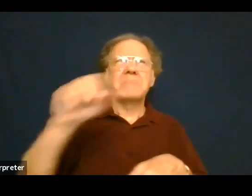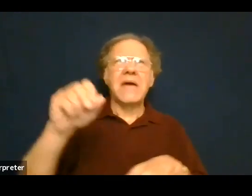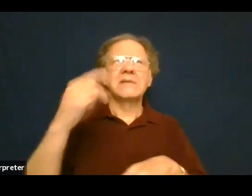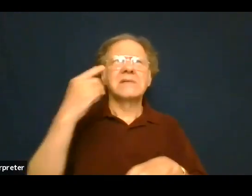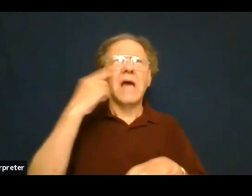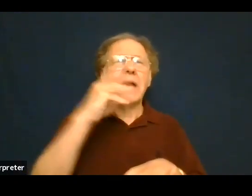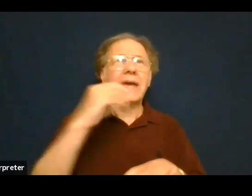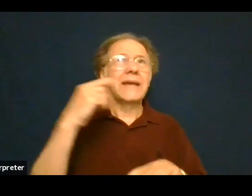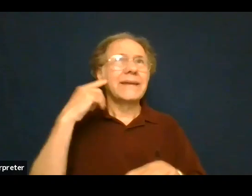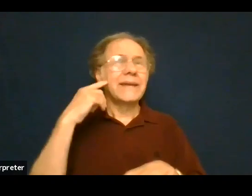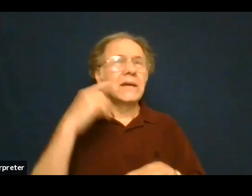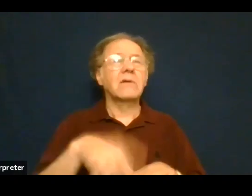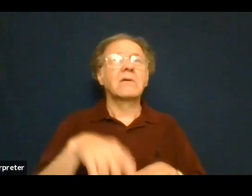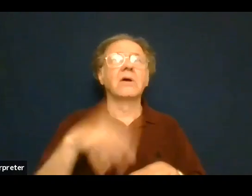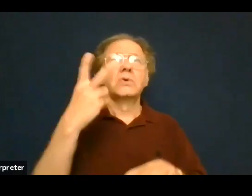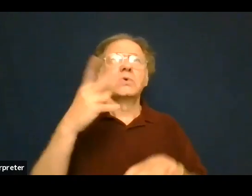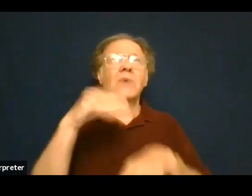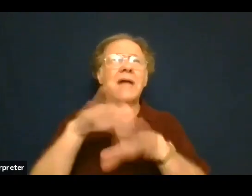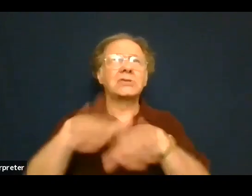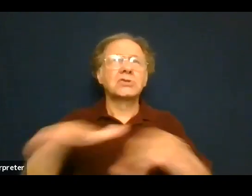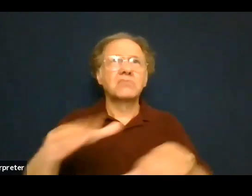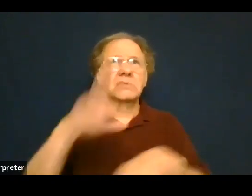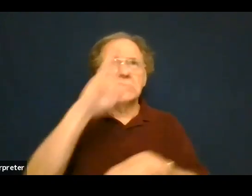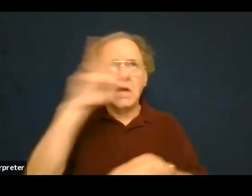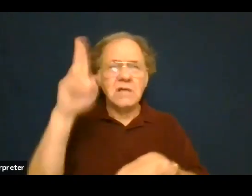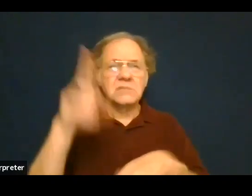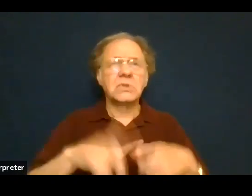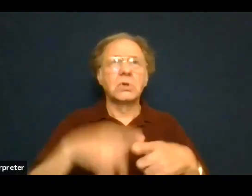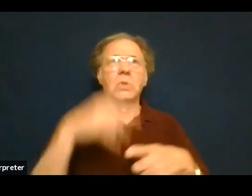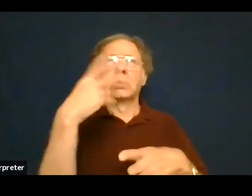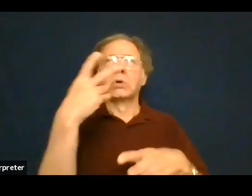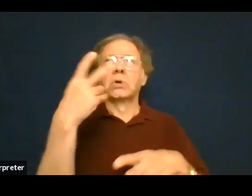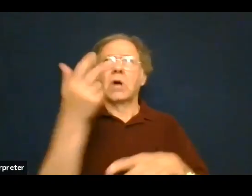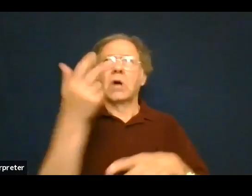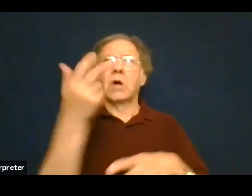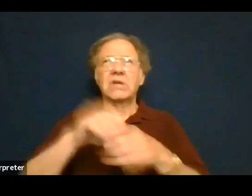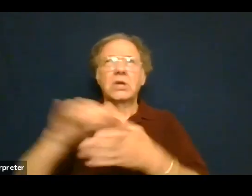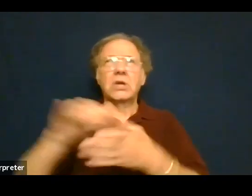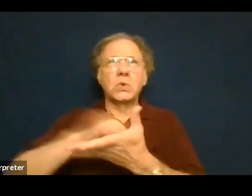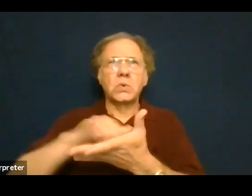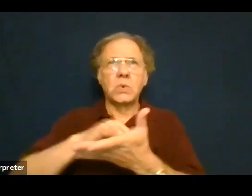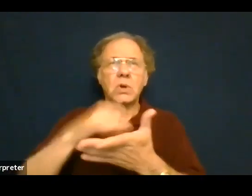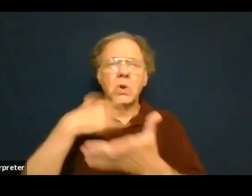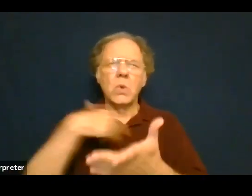There have been several reported in New York. And we're trying to, basically, get them